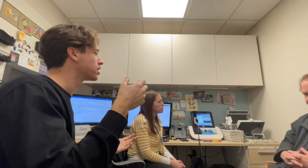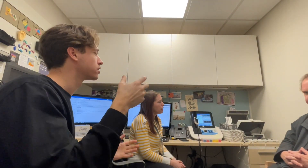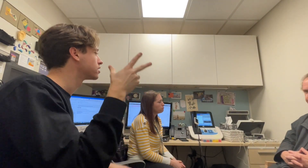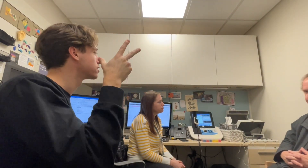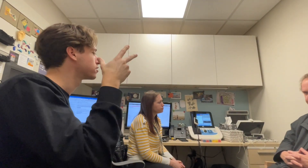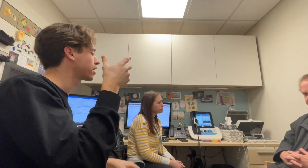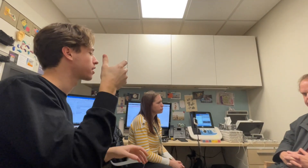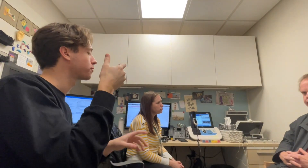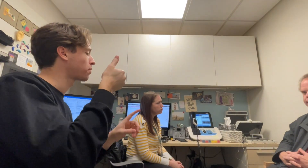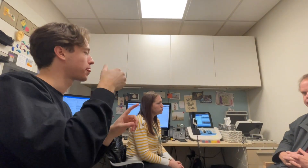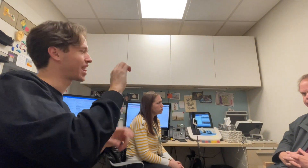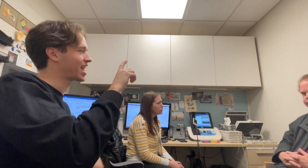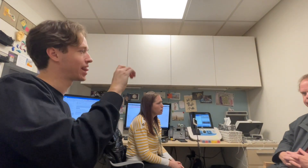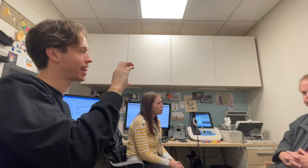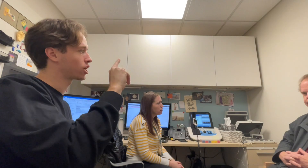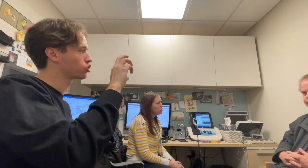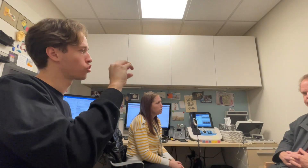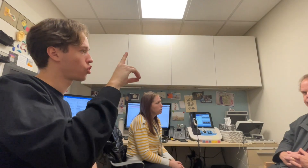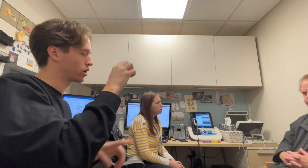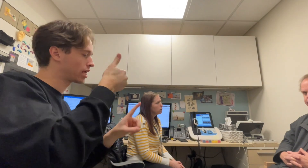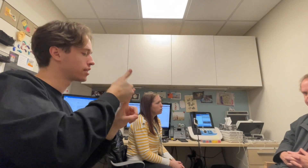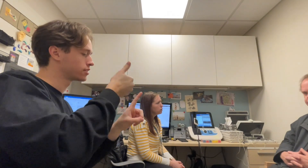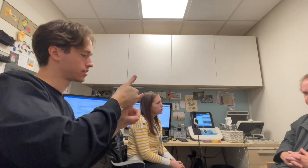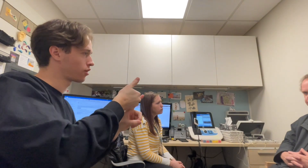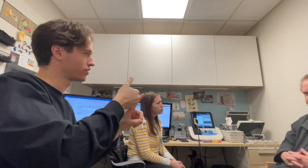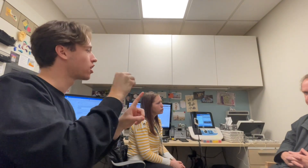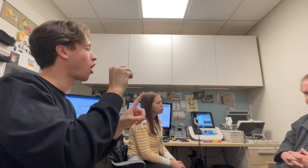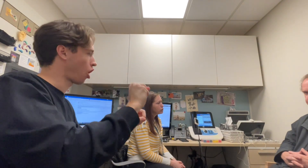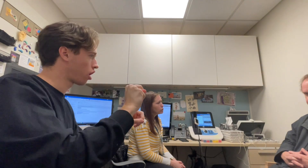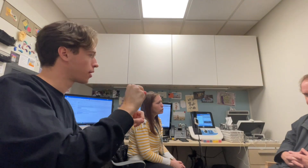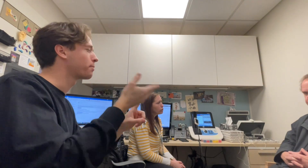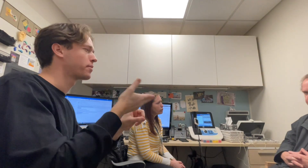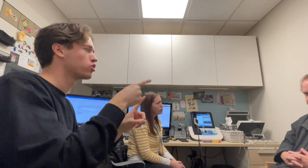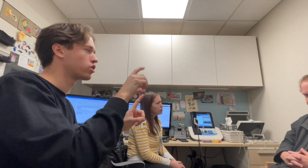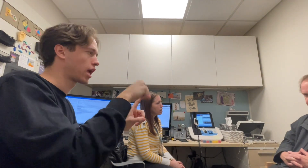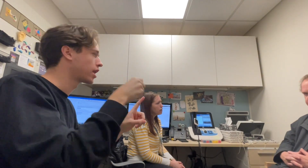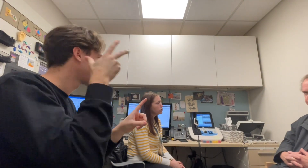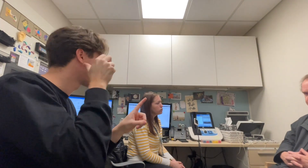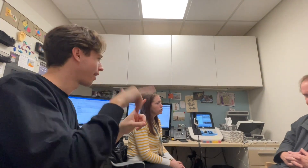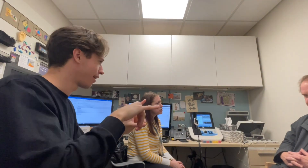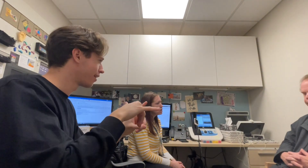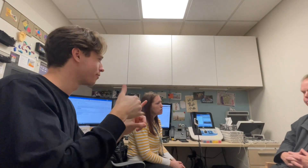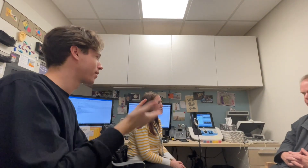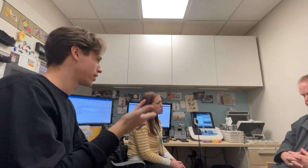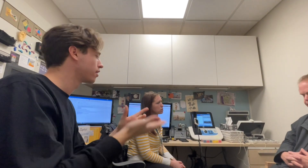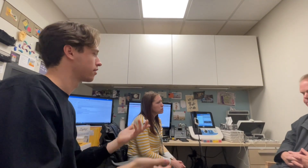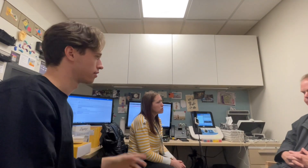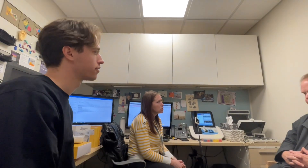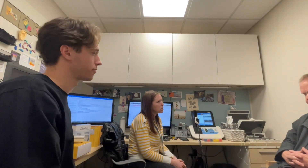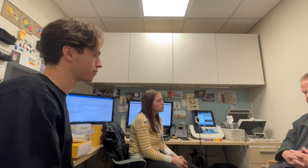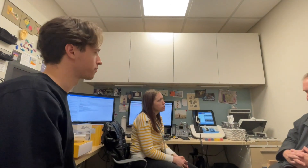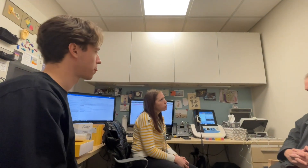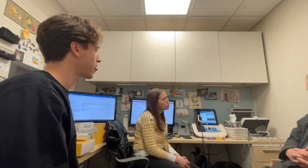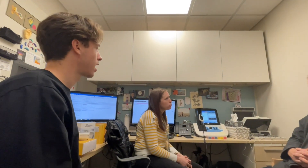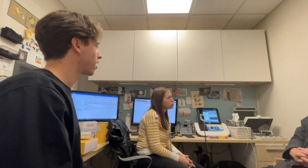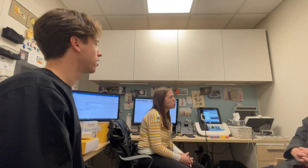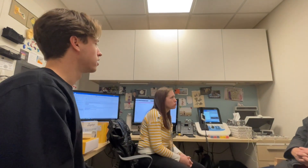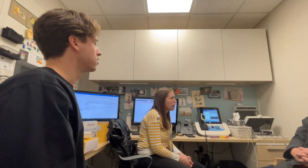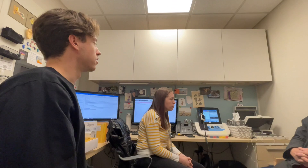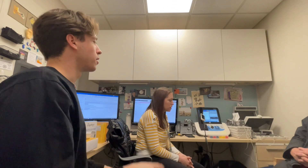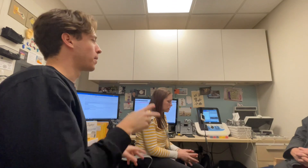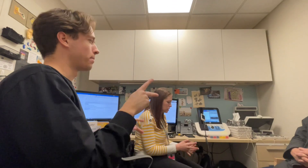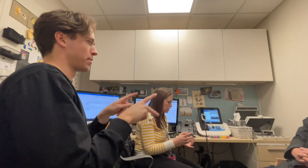time and and if you've seen this is the thing people usually describe this as